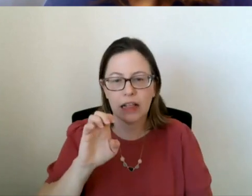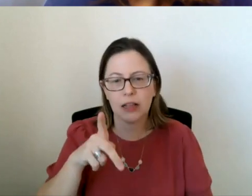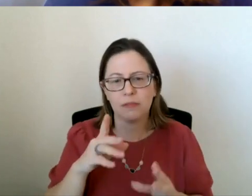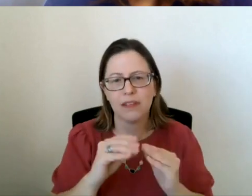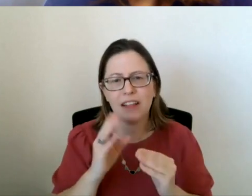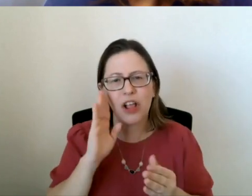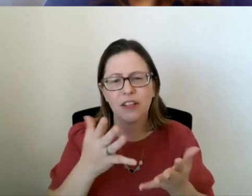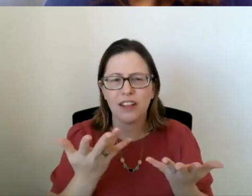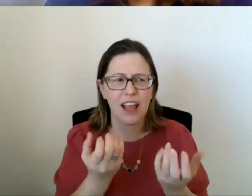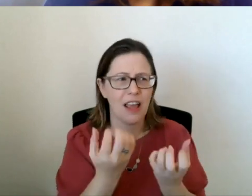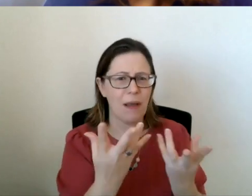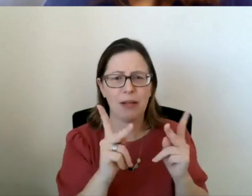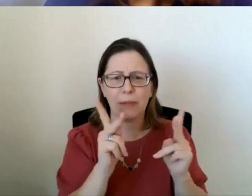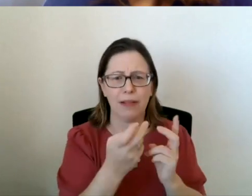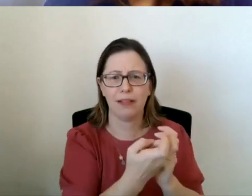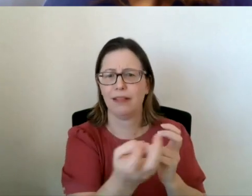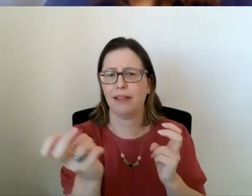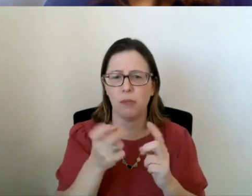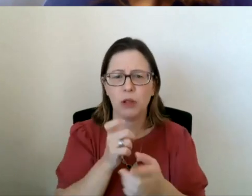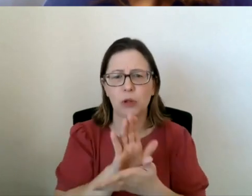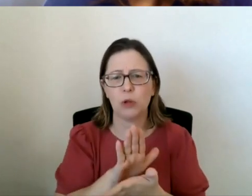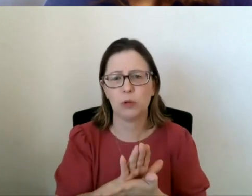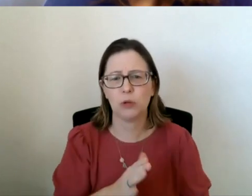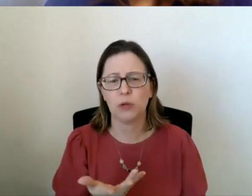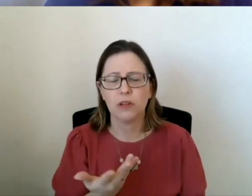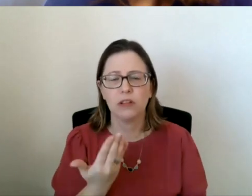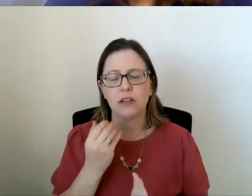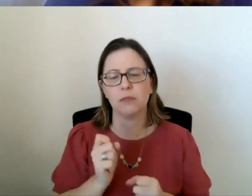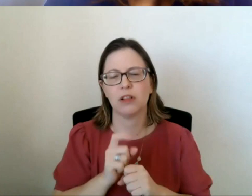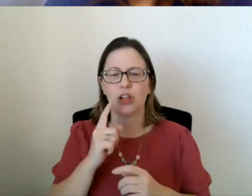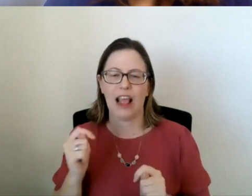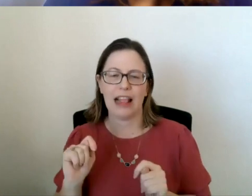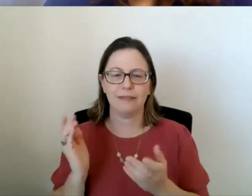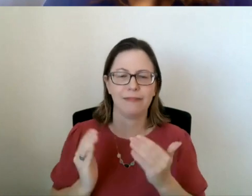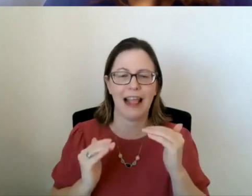so you don't feel so alone during an IEP meeting because often you're one person sitting at a table